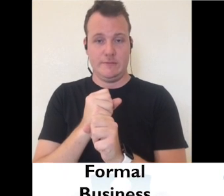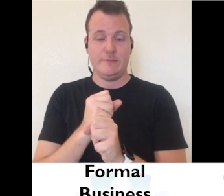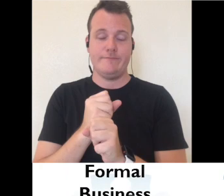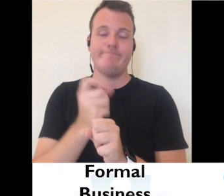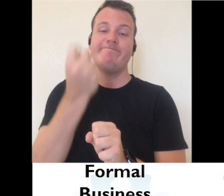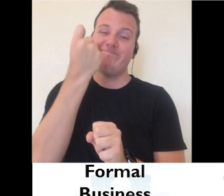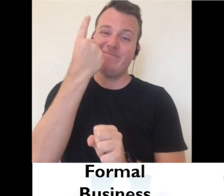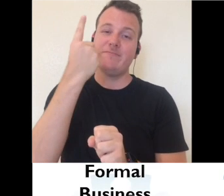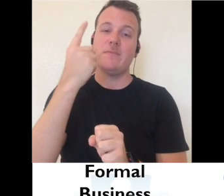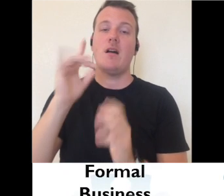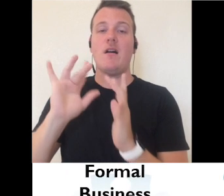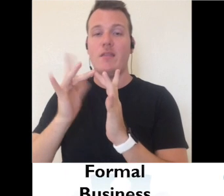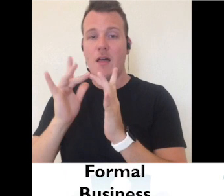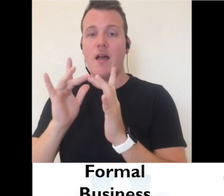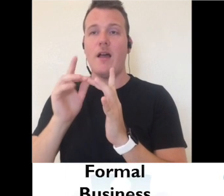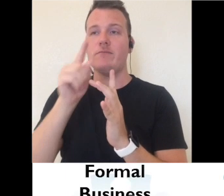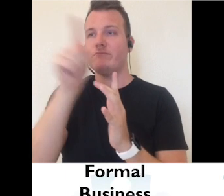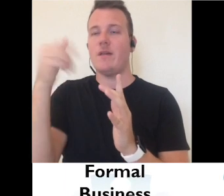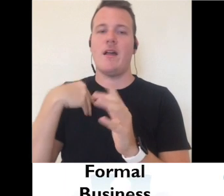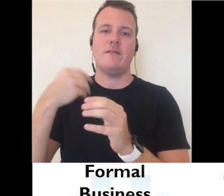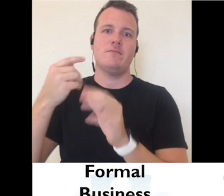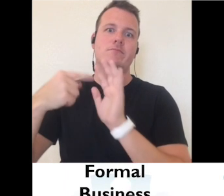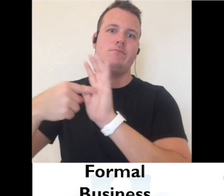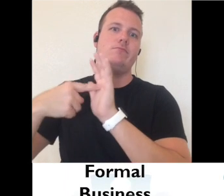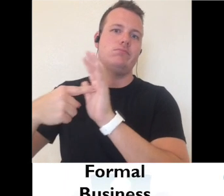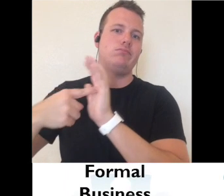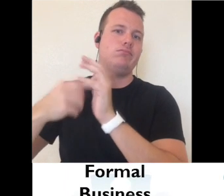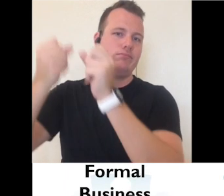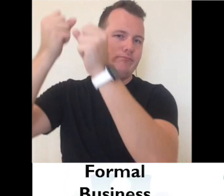paragraph that grabs their interest. Then you're gonna look at the scope and the